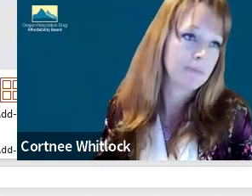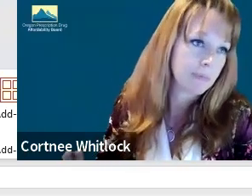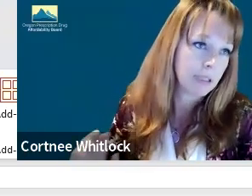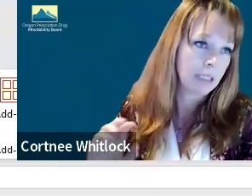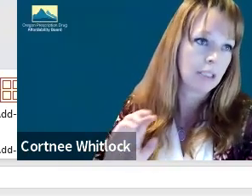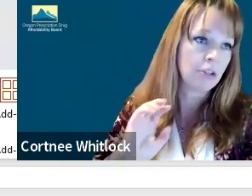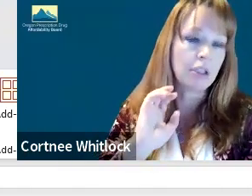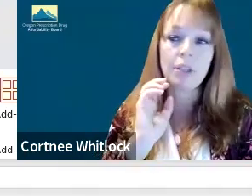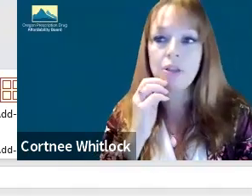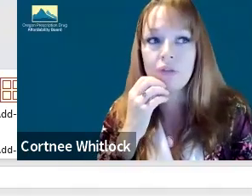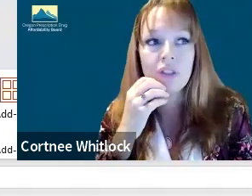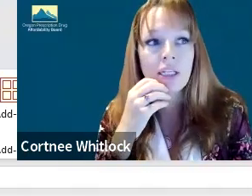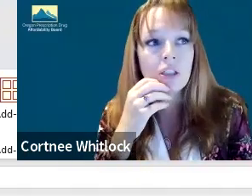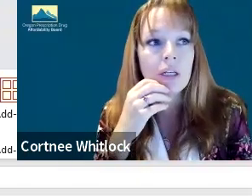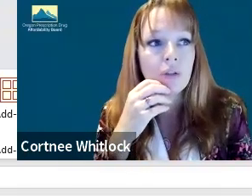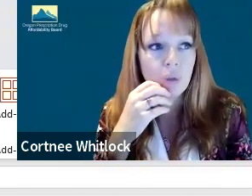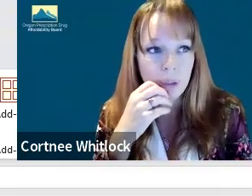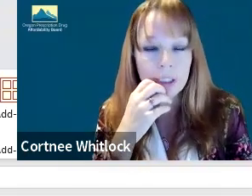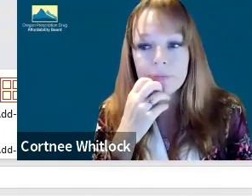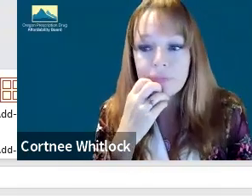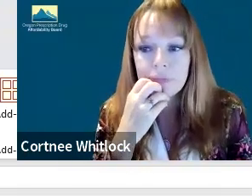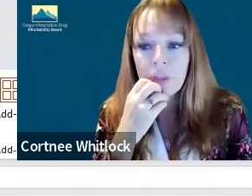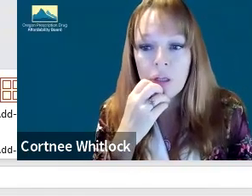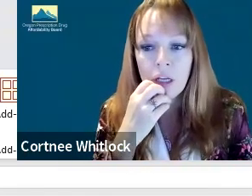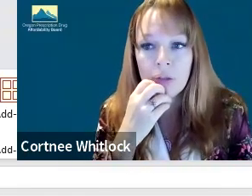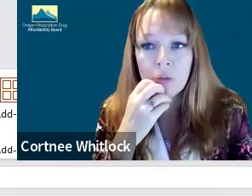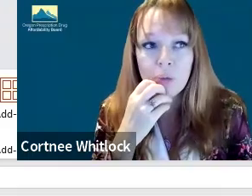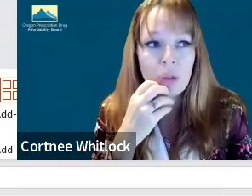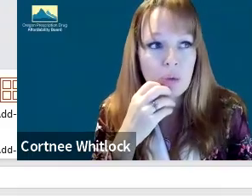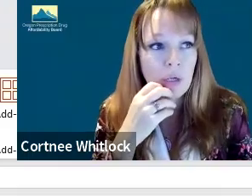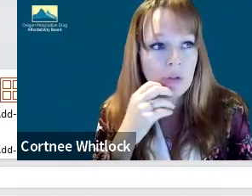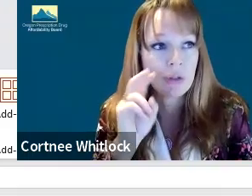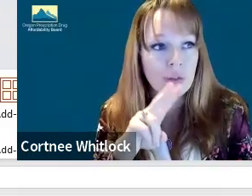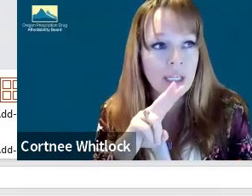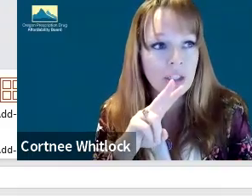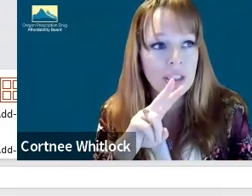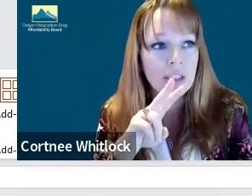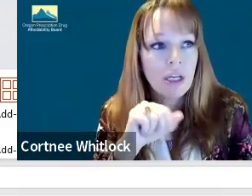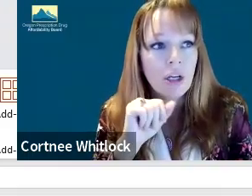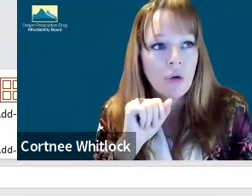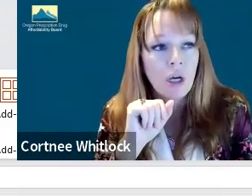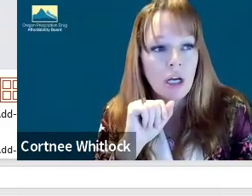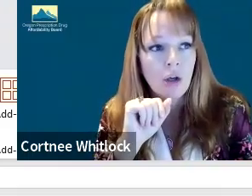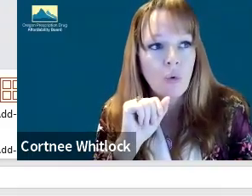um, in the last review cycle around the rubric and the rubric was broke out into two sections.